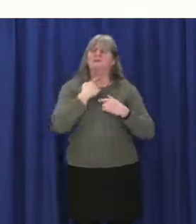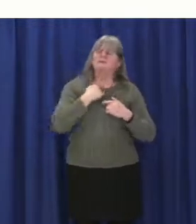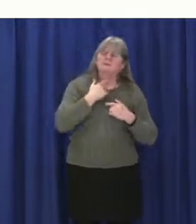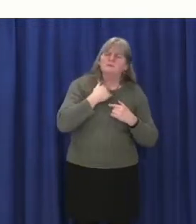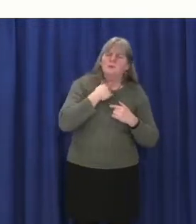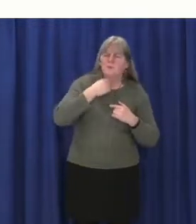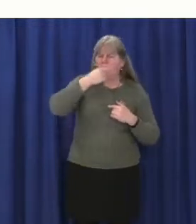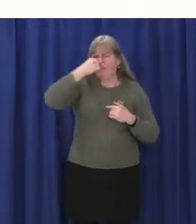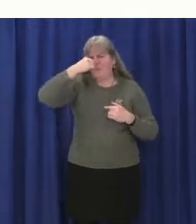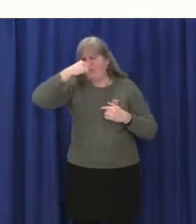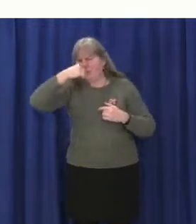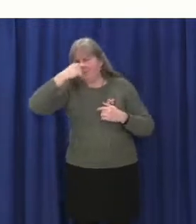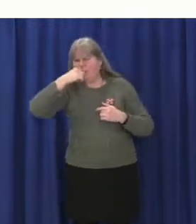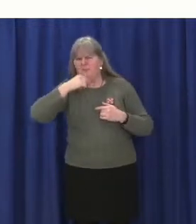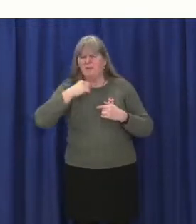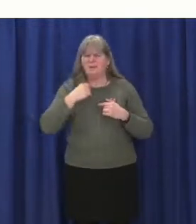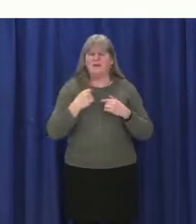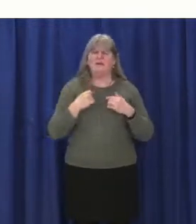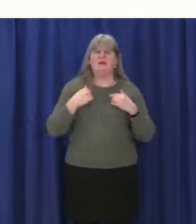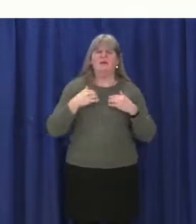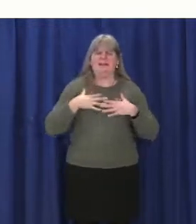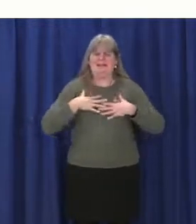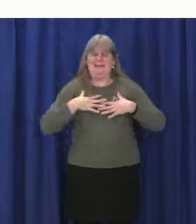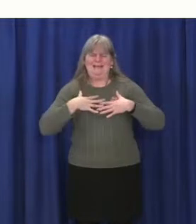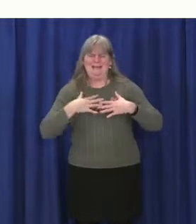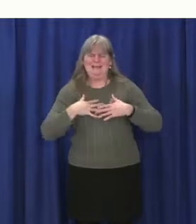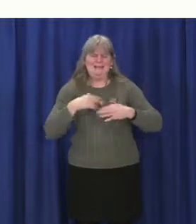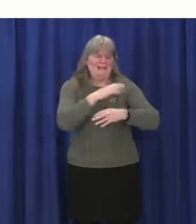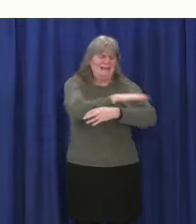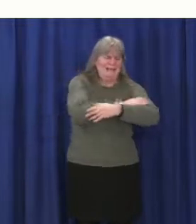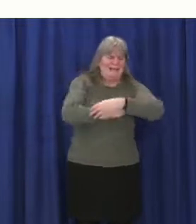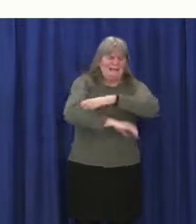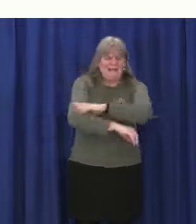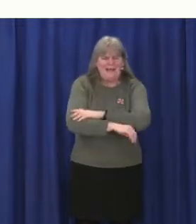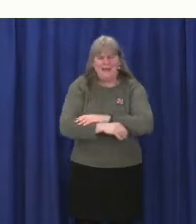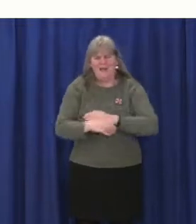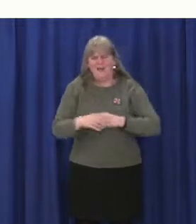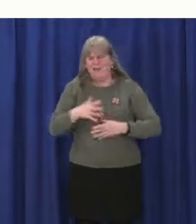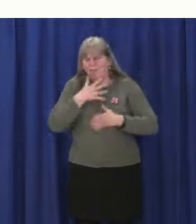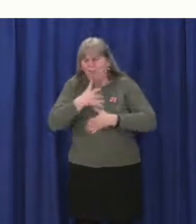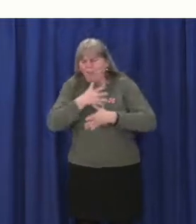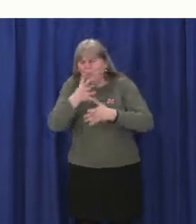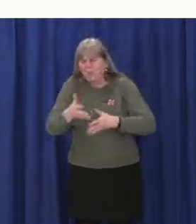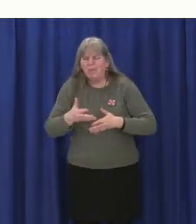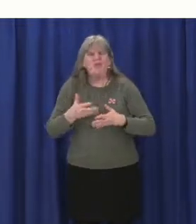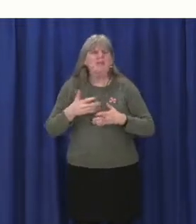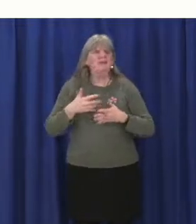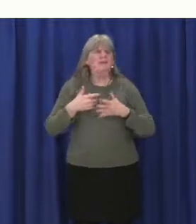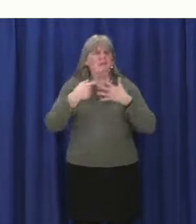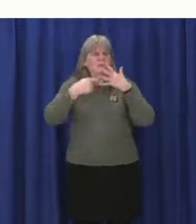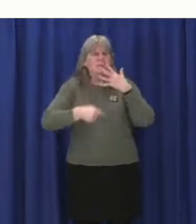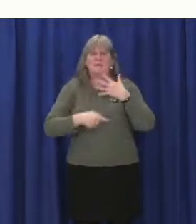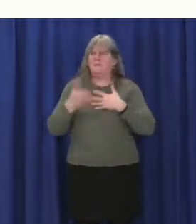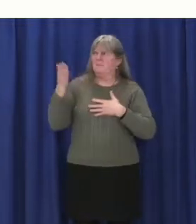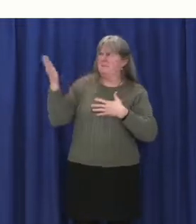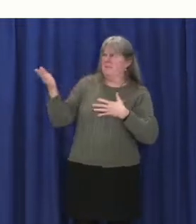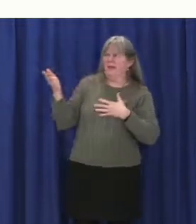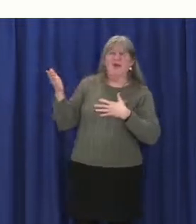congestion, fatigue, aches, nausea, loss of appetite, etc, this is a yellow light.